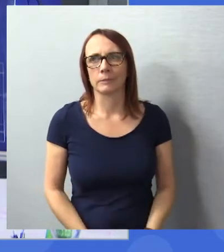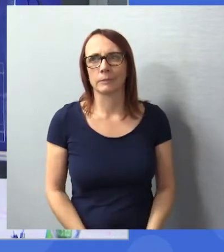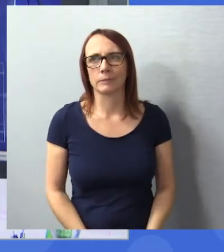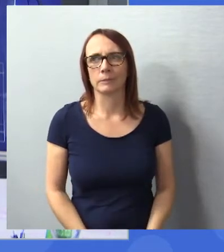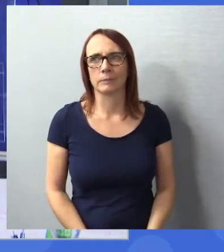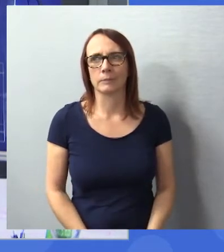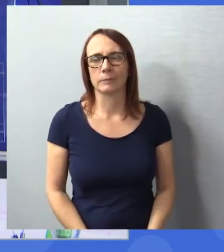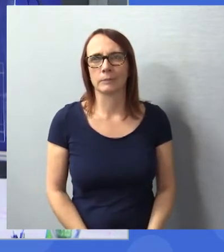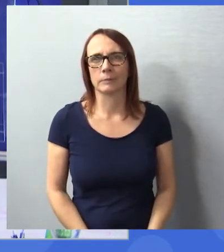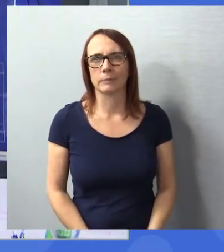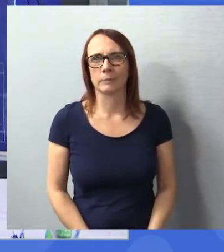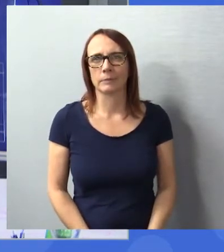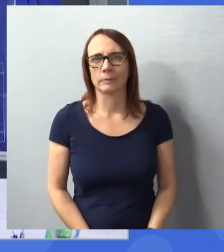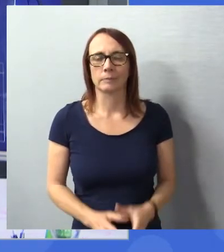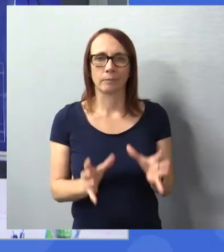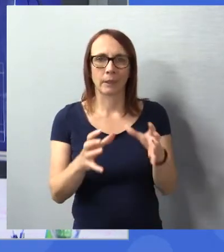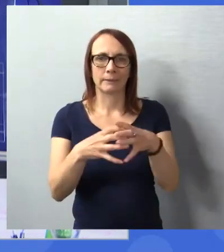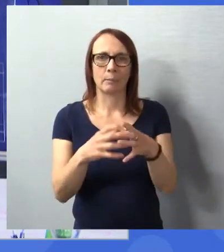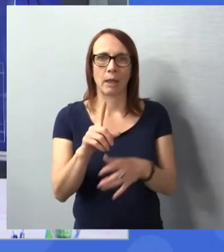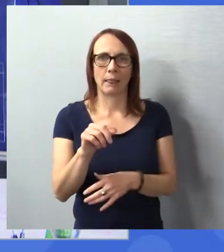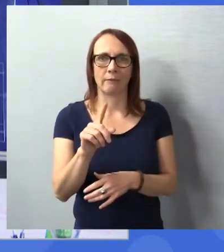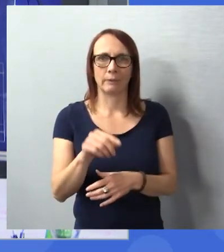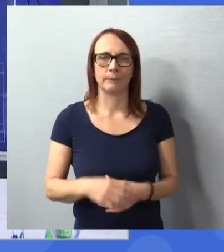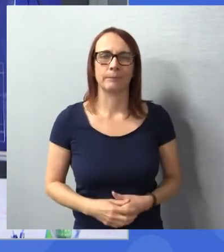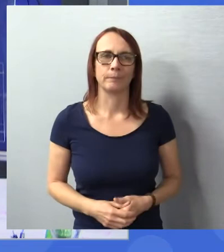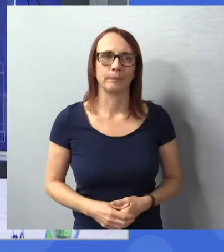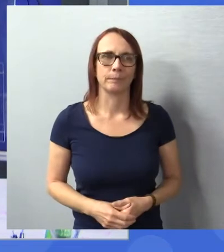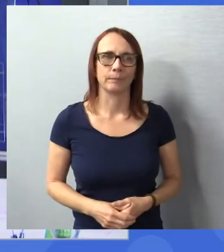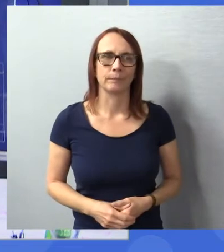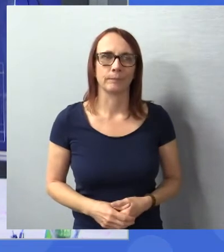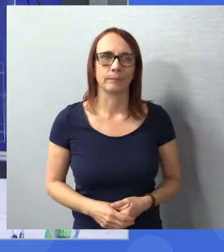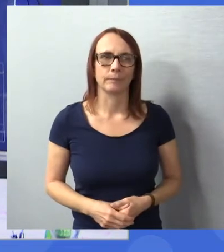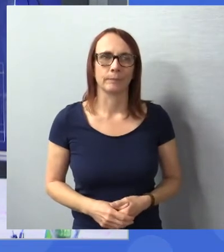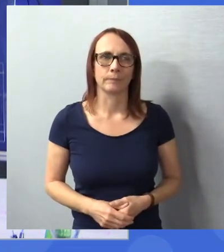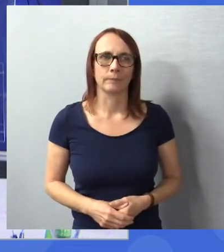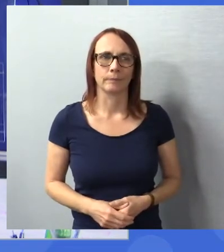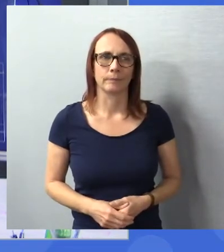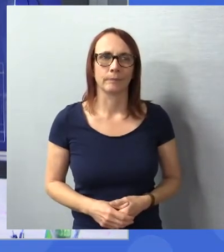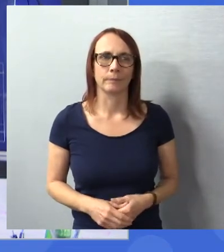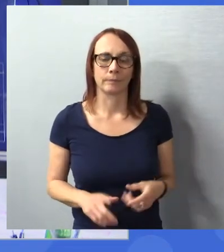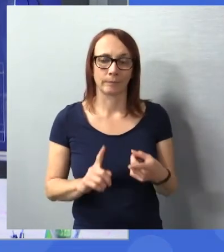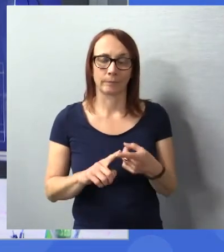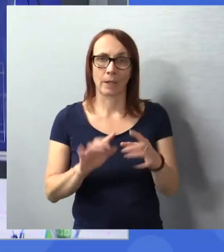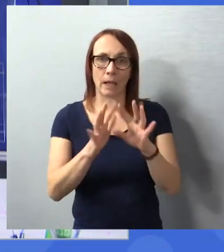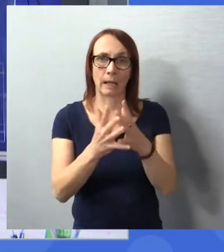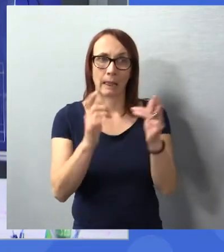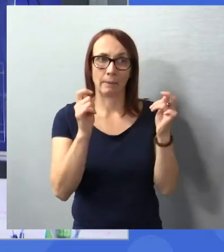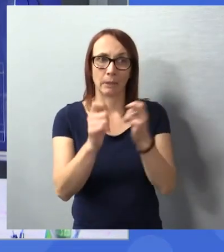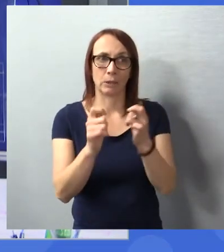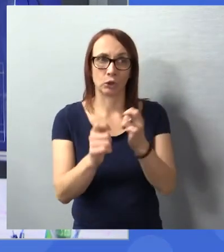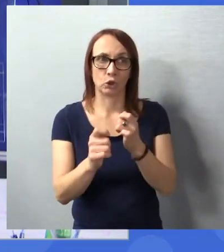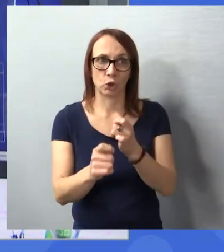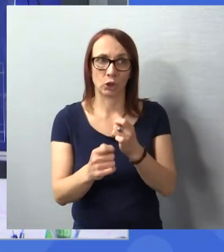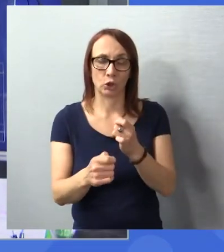hi table 11 our our day ones are climate change to make an improved world for our